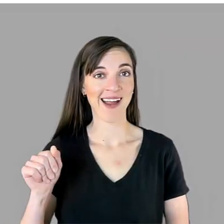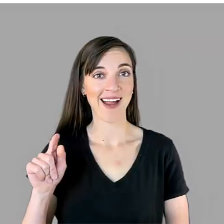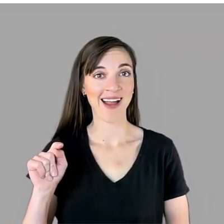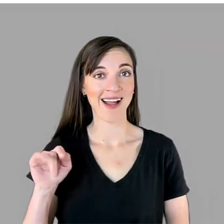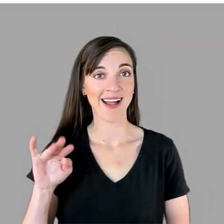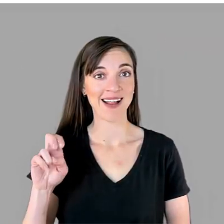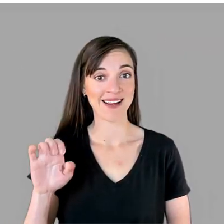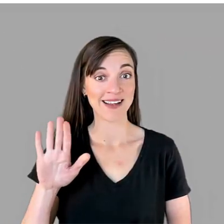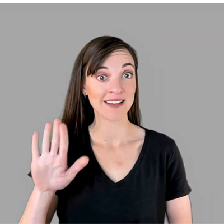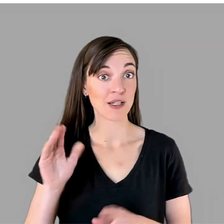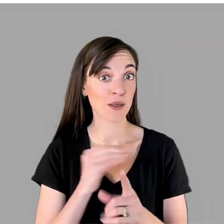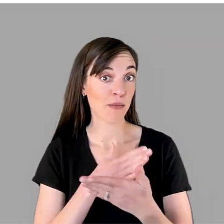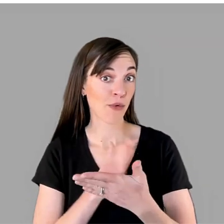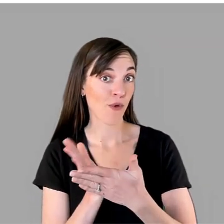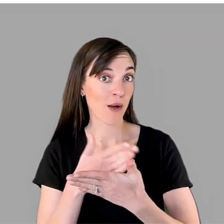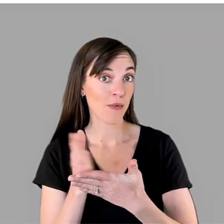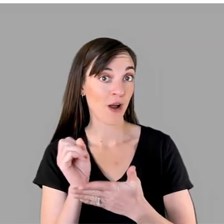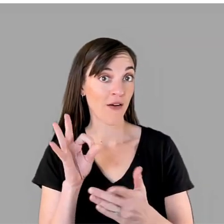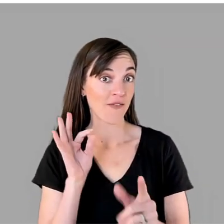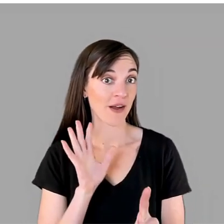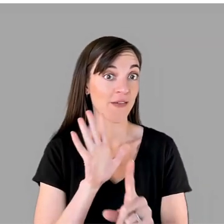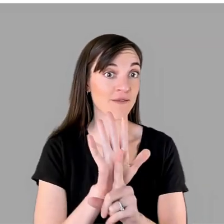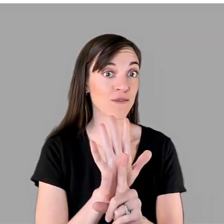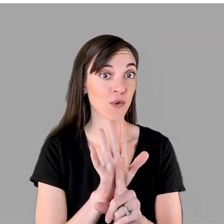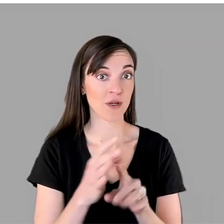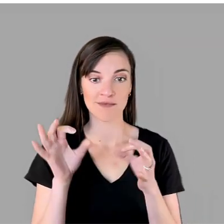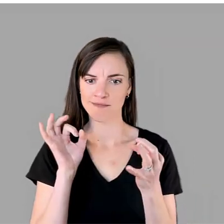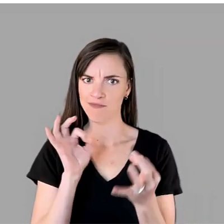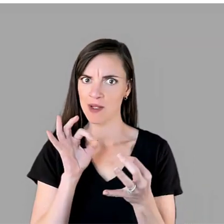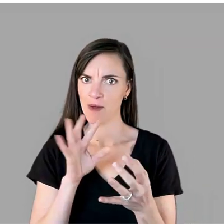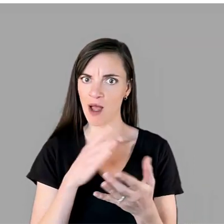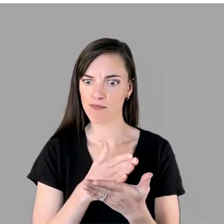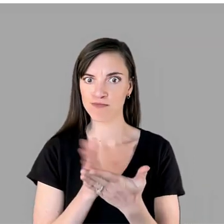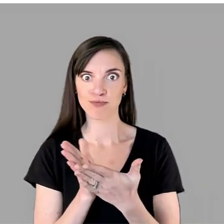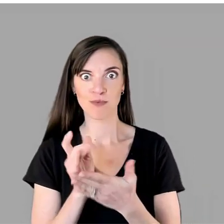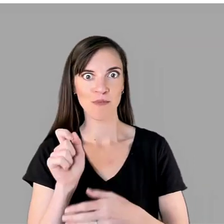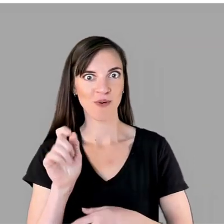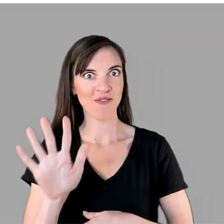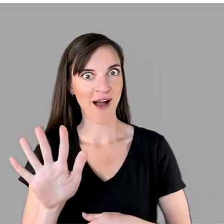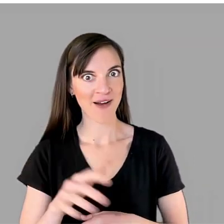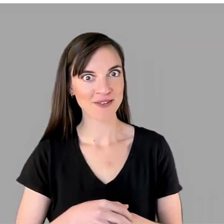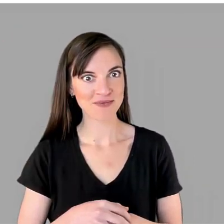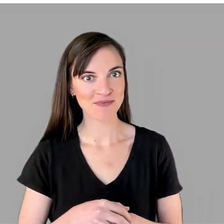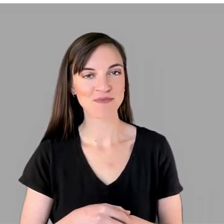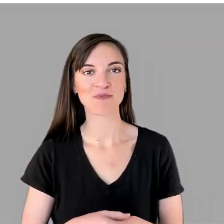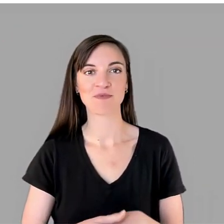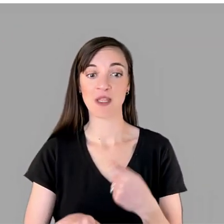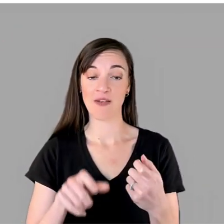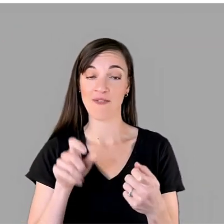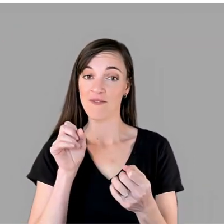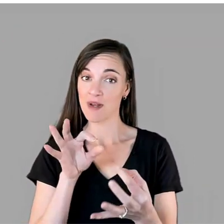Hattie’s Barometer of Influence shows general feedback in the zone of desired effects at .5.